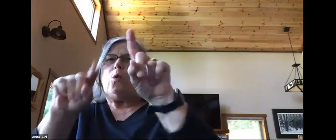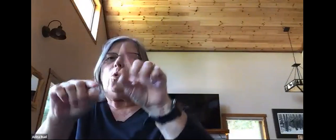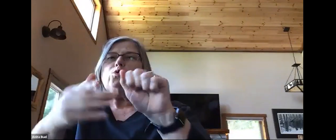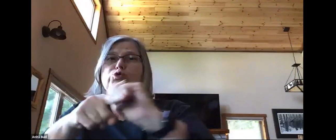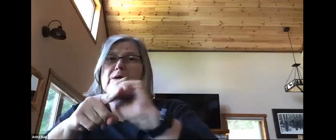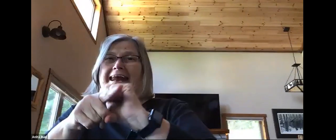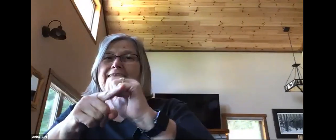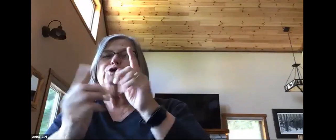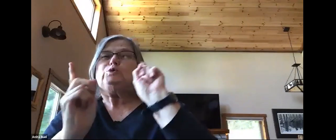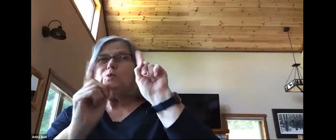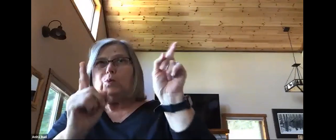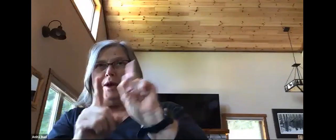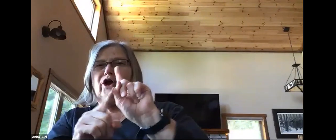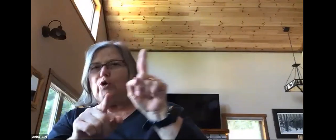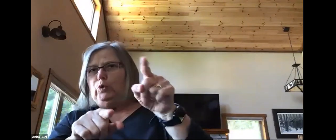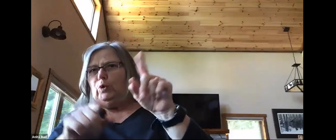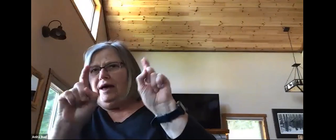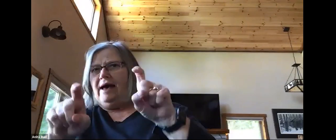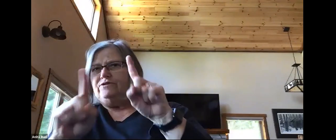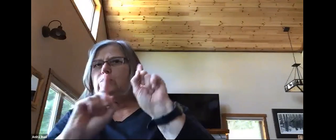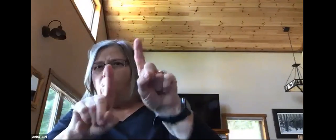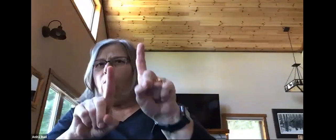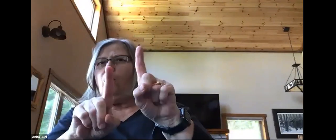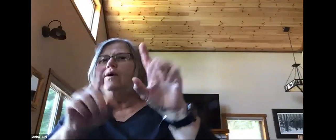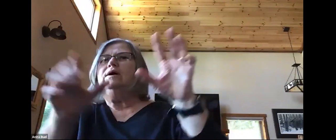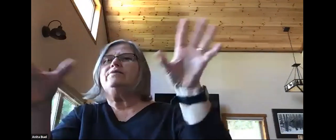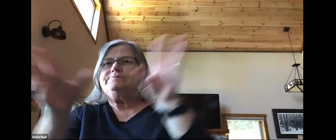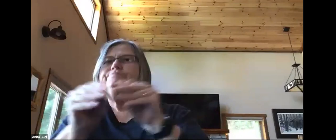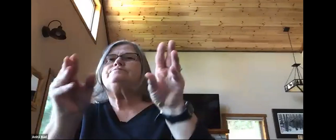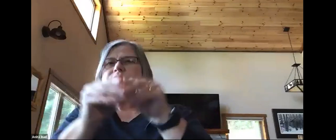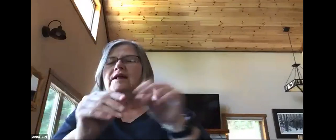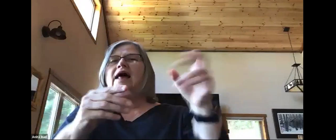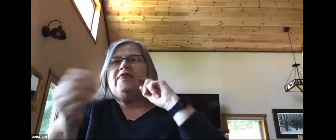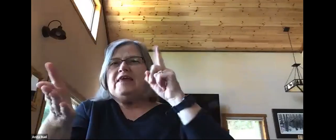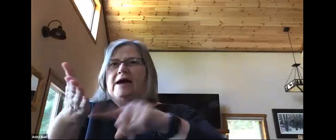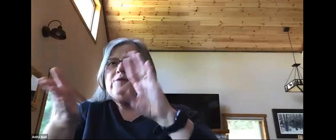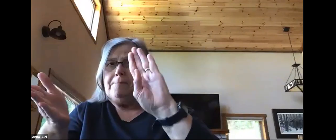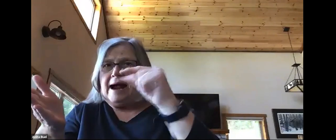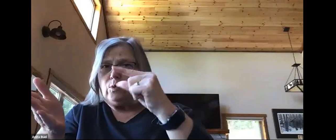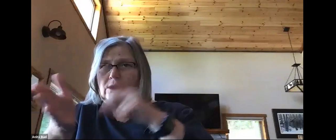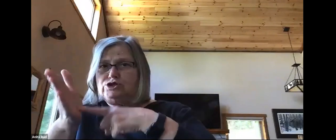I forget the name of it, but you go to a training, and where you -- it's mandatory that you go.